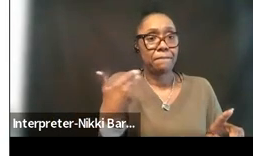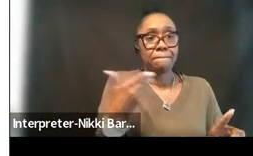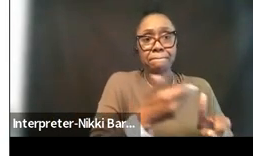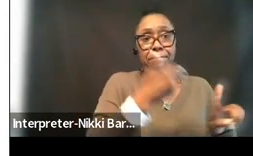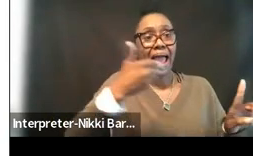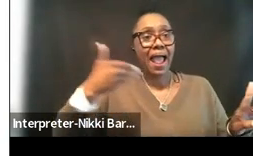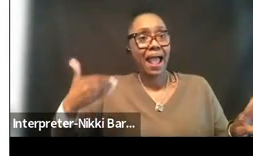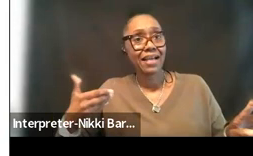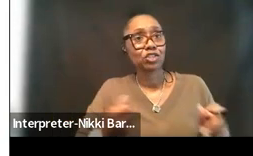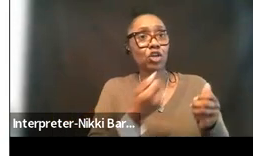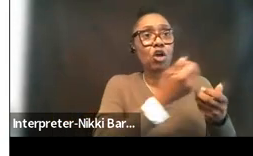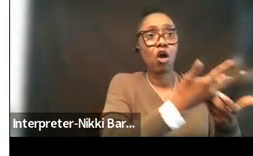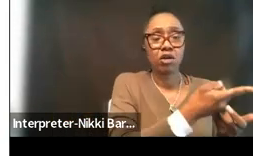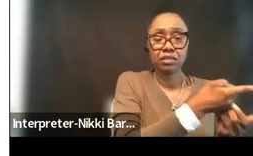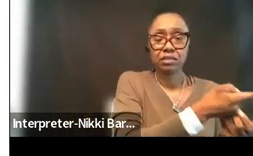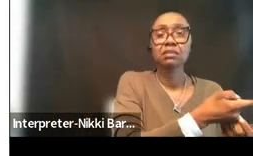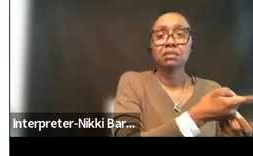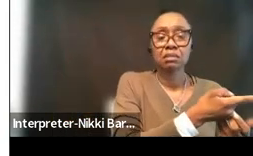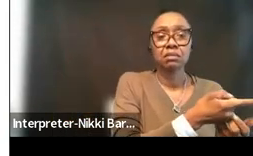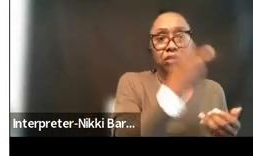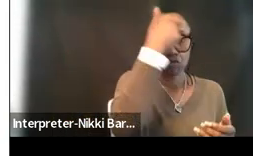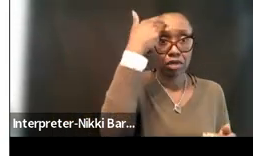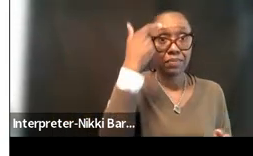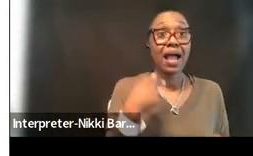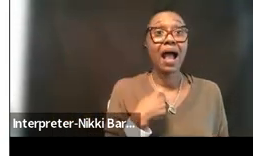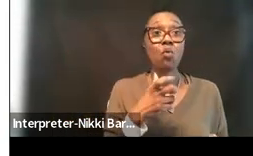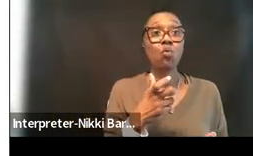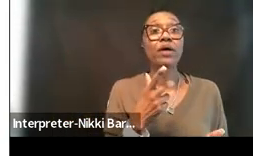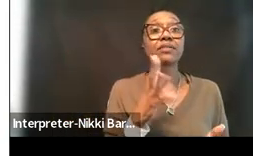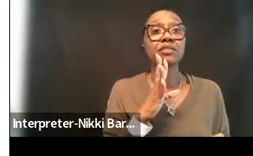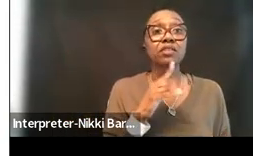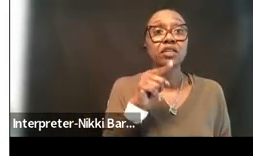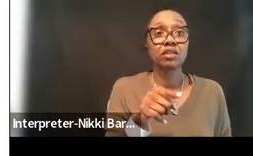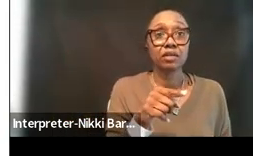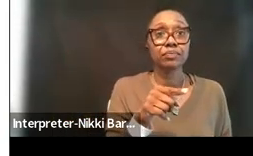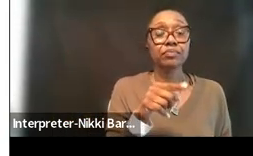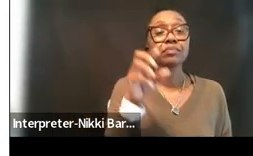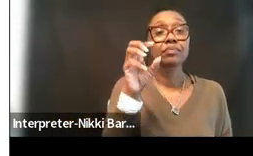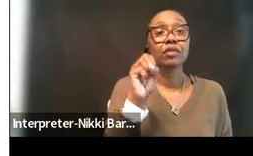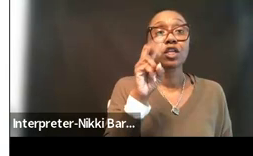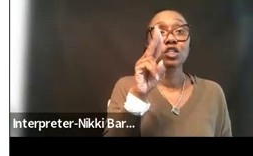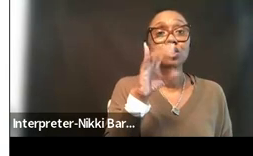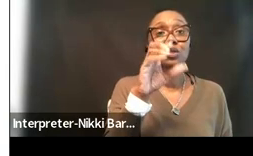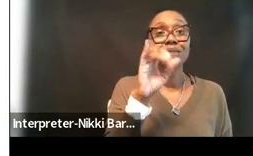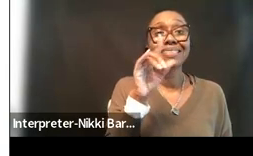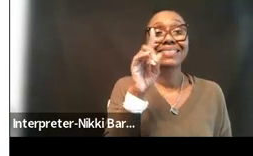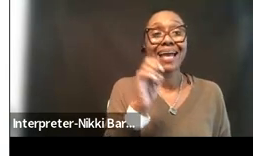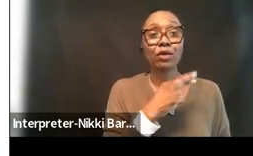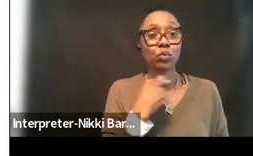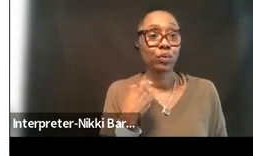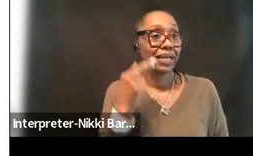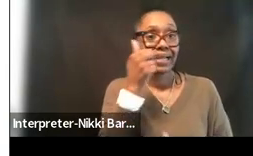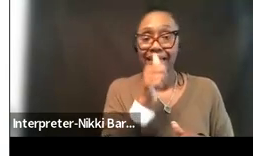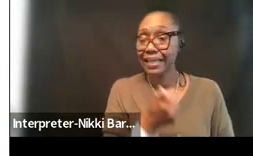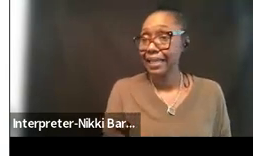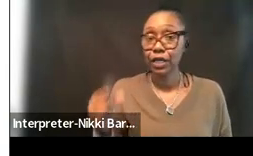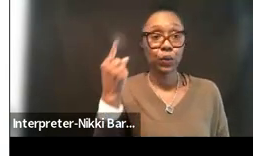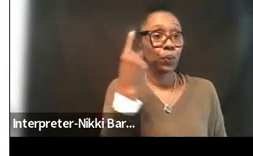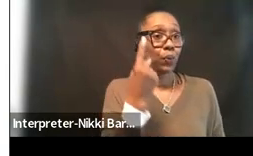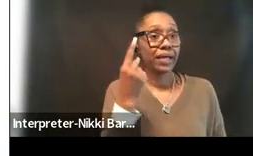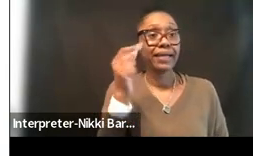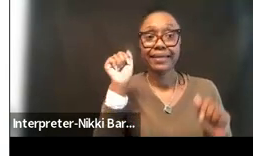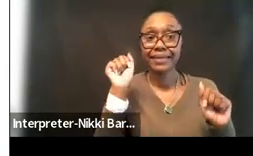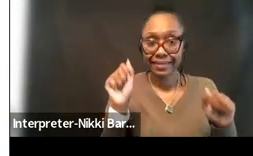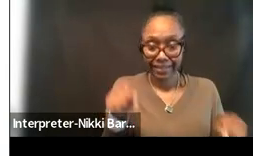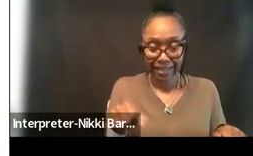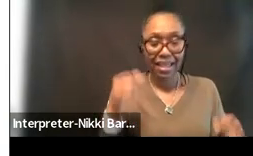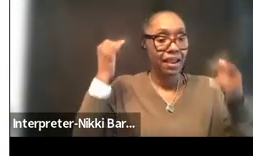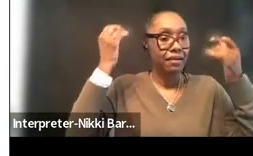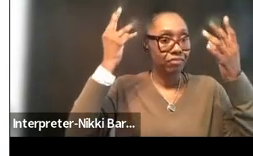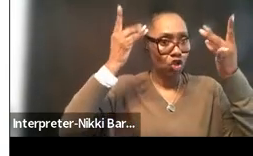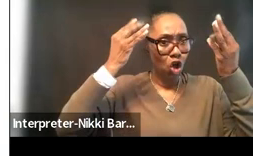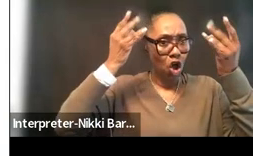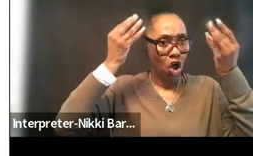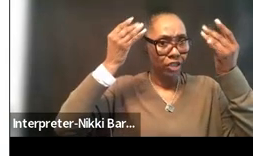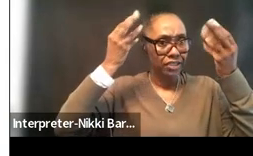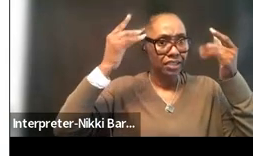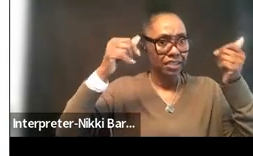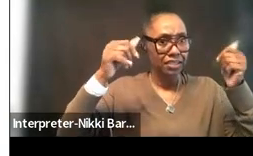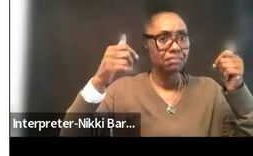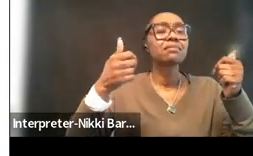I also want to touch briefly on suicide risk as it is associated with trauma. Remembering that anyone and everyone can be at risk for developing thoughts of suicide and it is nothing to be ashamed of.